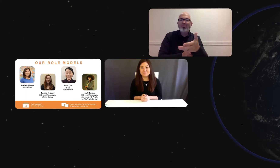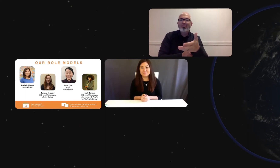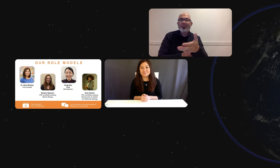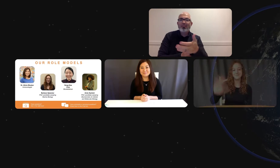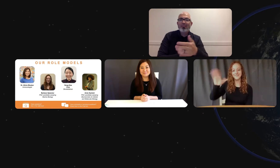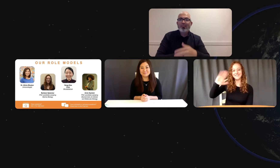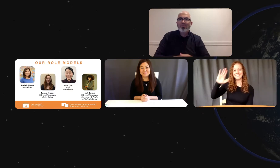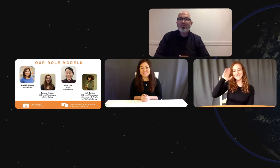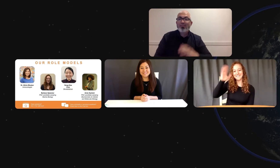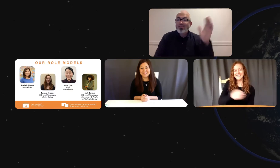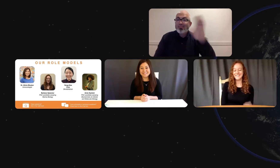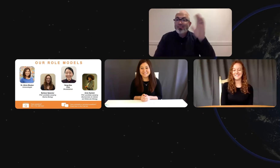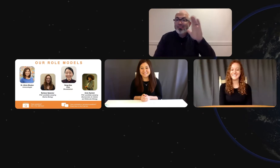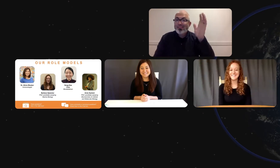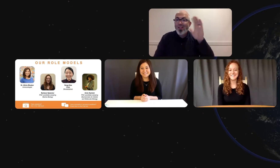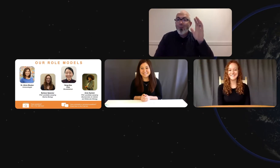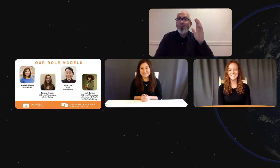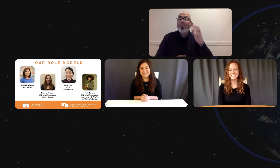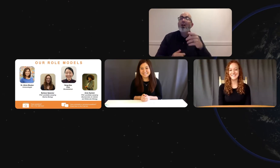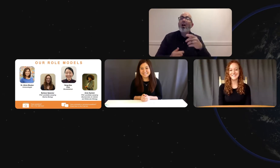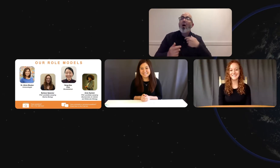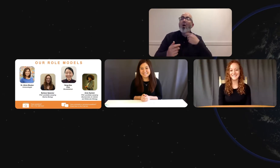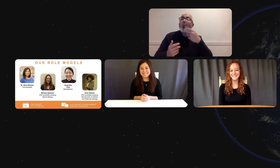Hi, Barbara.